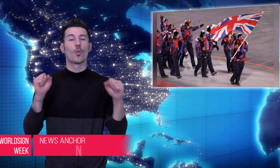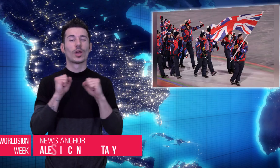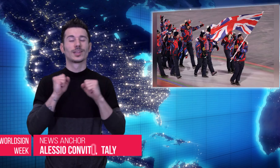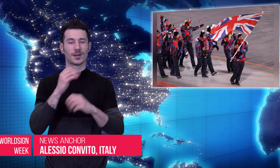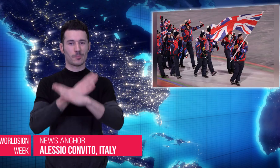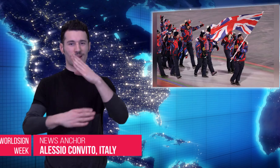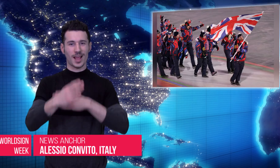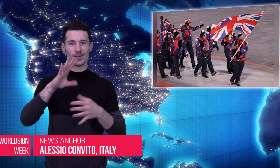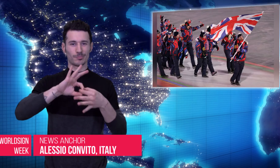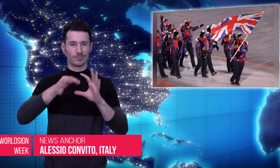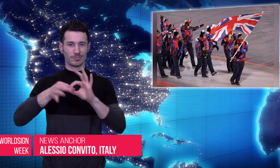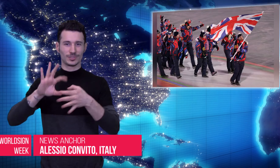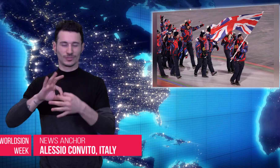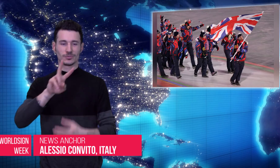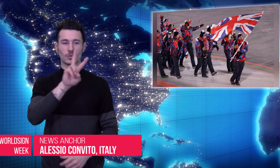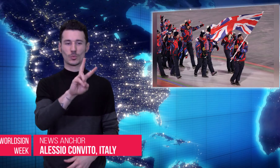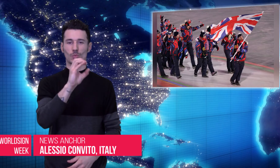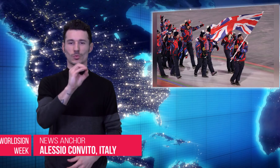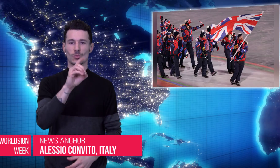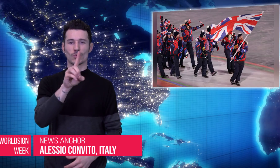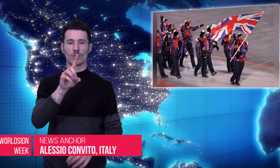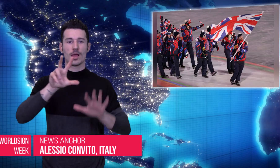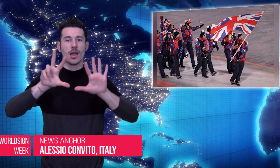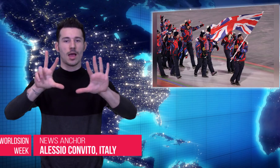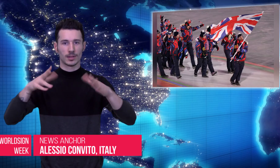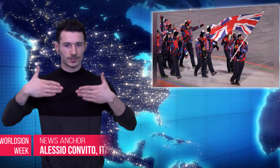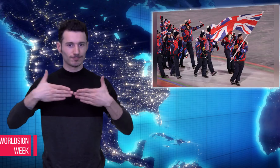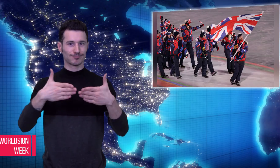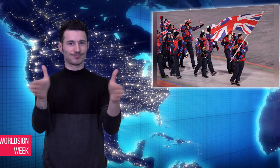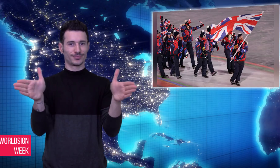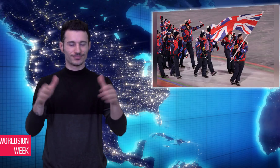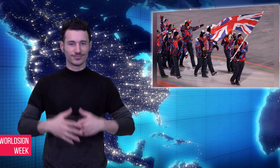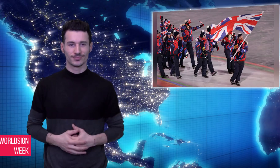Alessio: Winter Paralympics 2018 opened